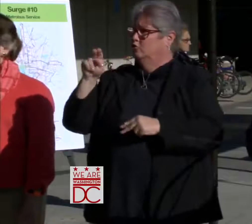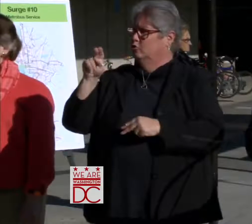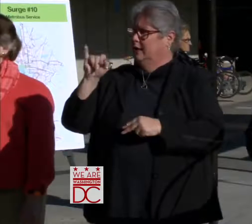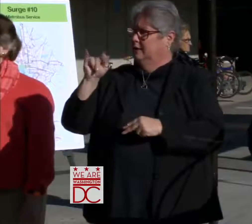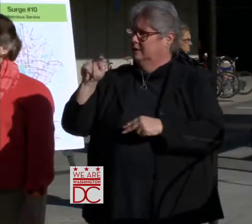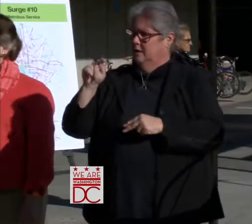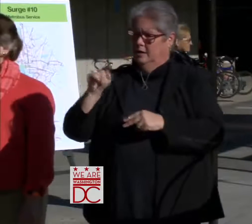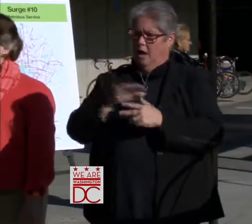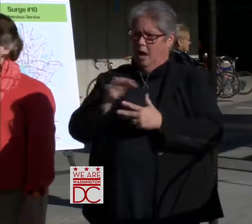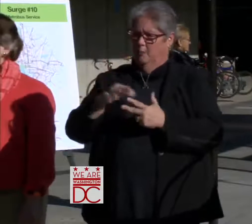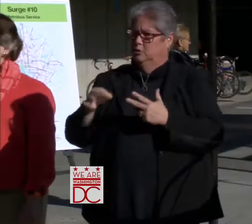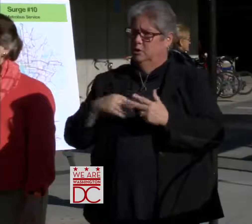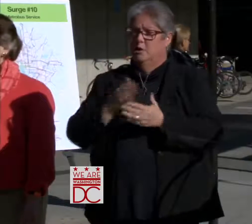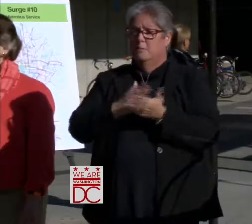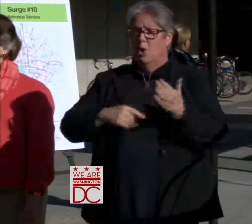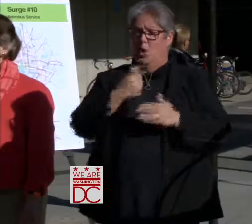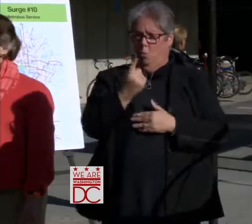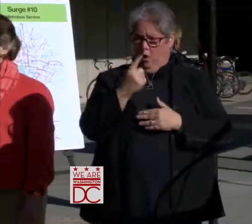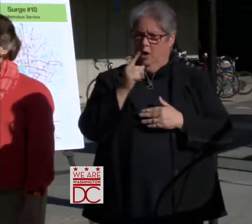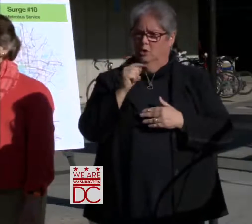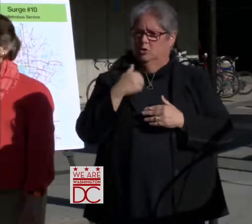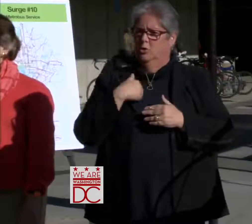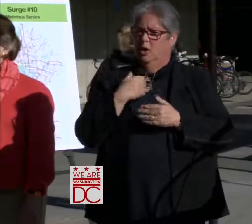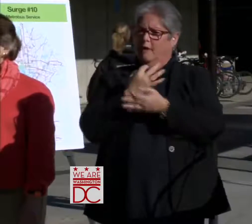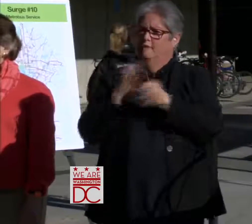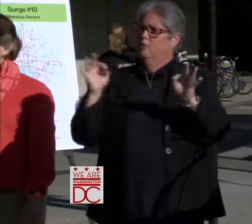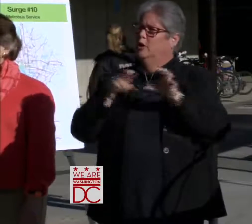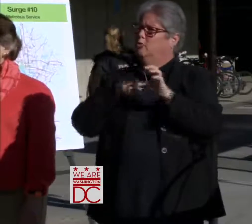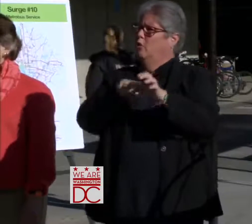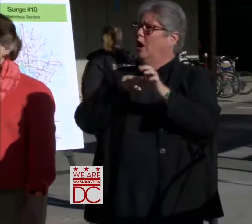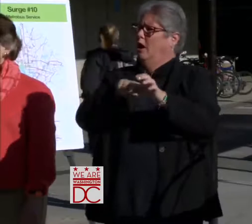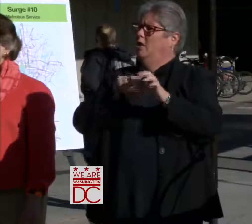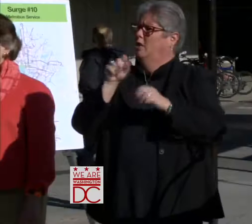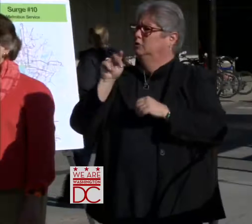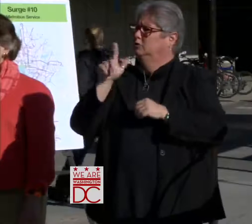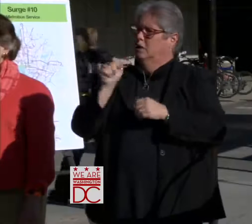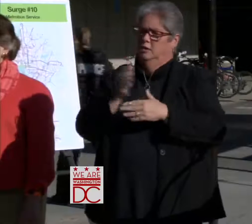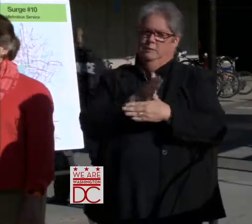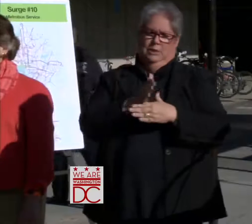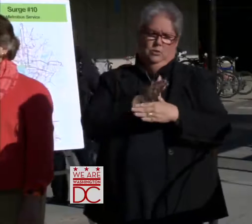PART 1 IS TO HAVE FREE RIDE-ON SHUTTLE BUSES BETWEEN SILVER